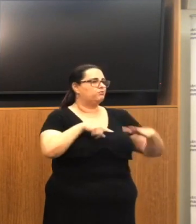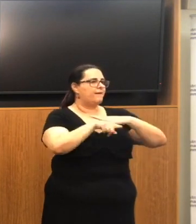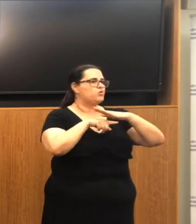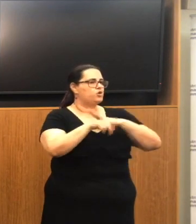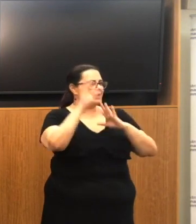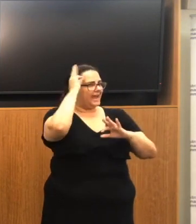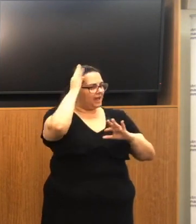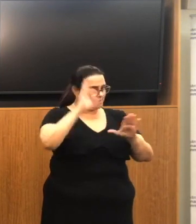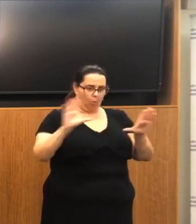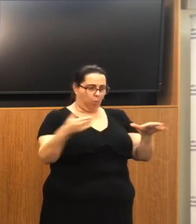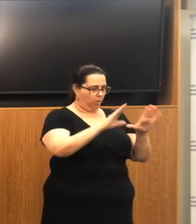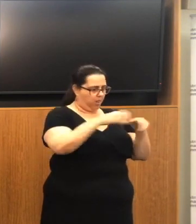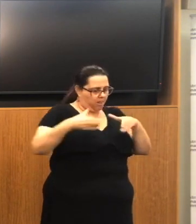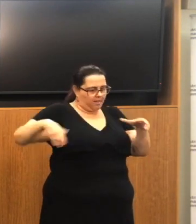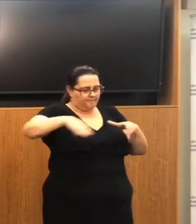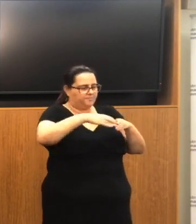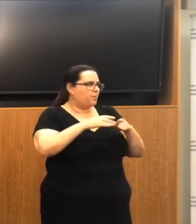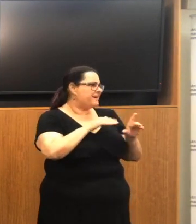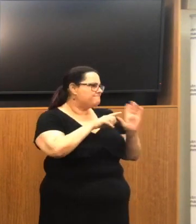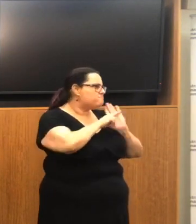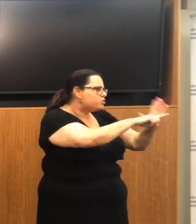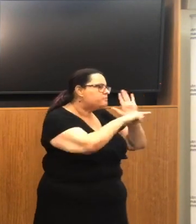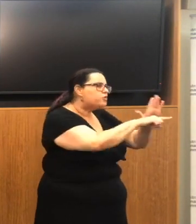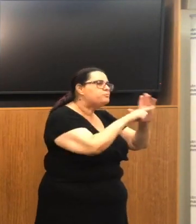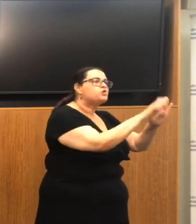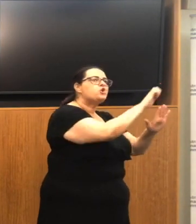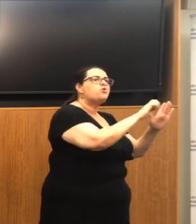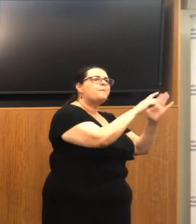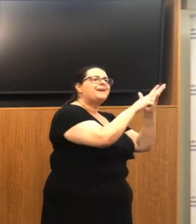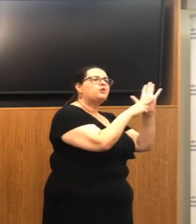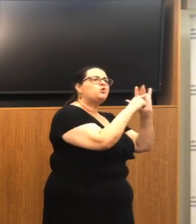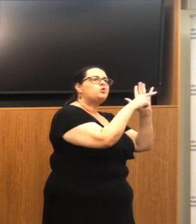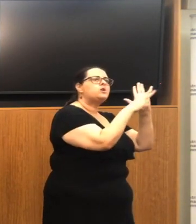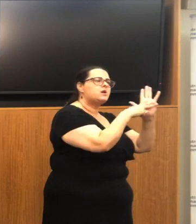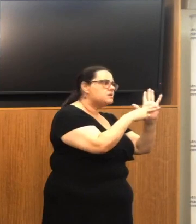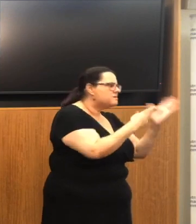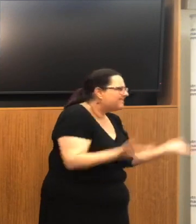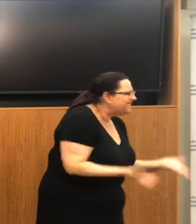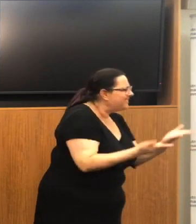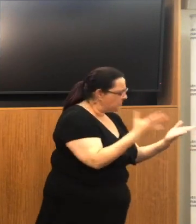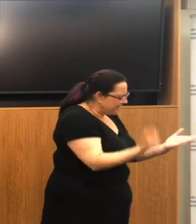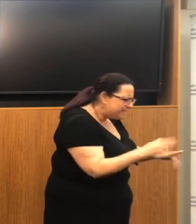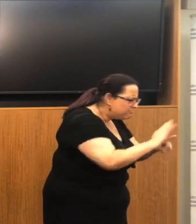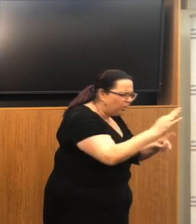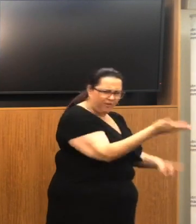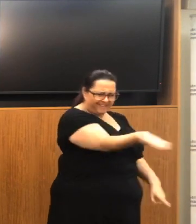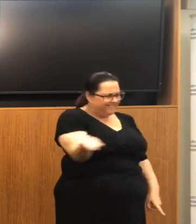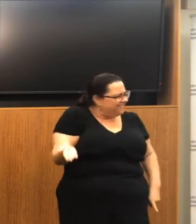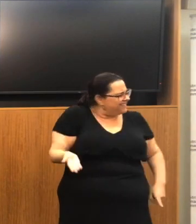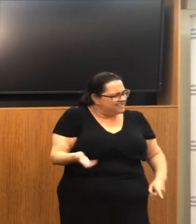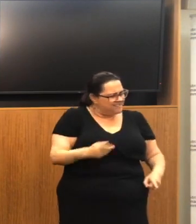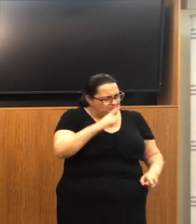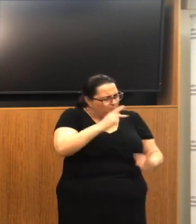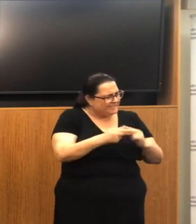and we're pushing the European Union to do more to make sure that the response was inclusive.